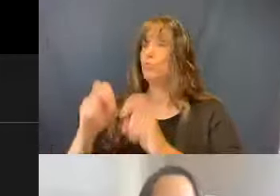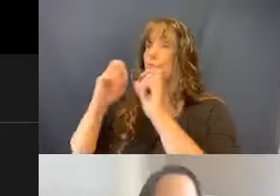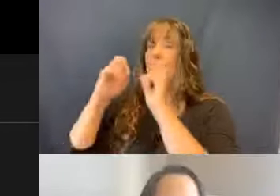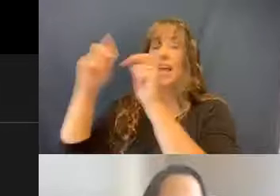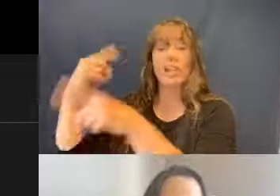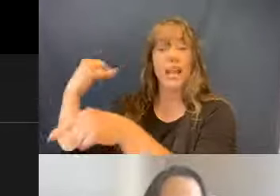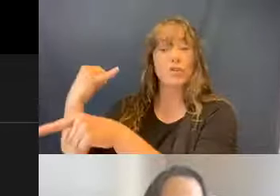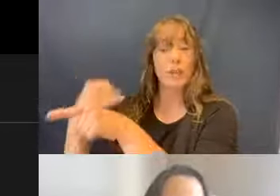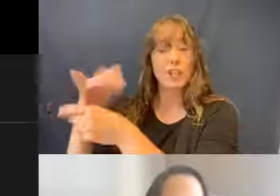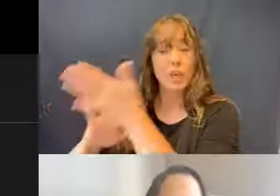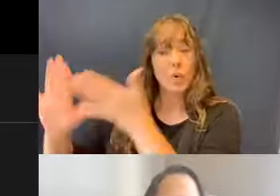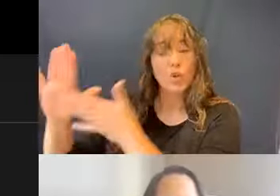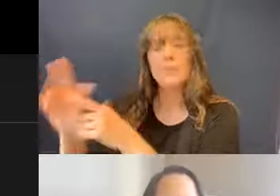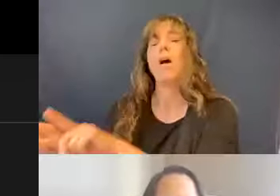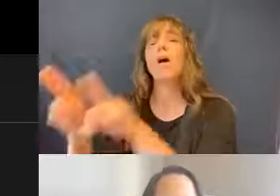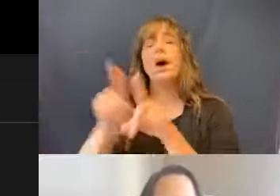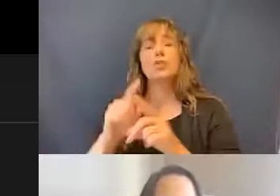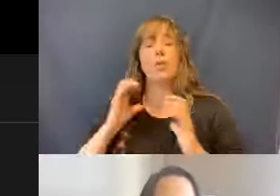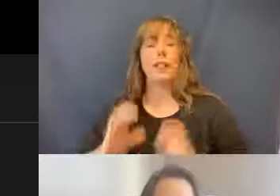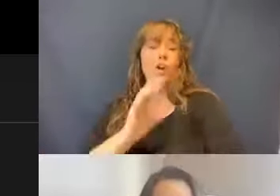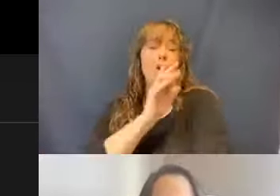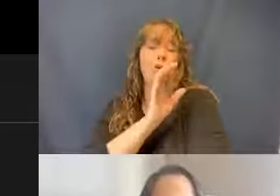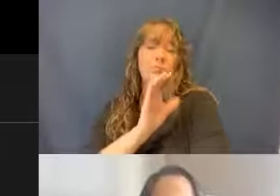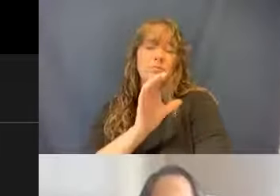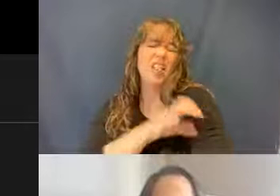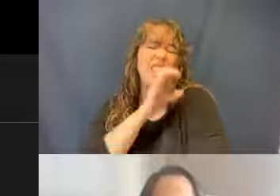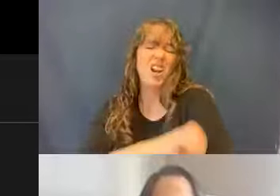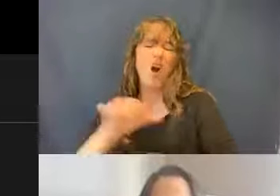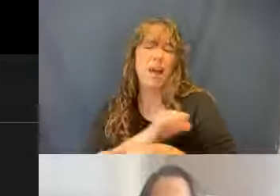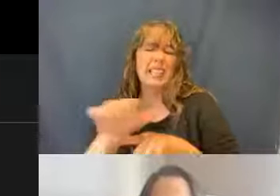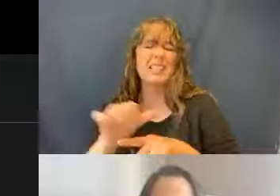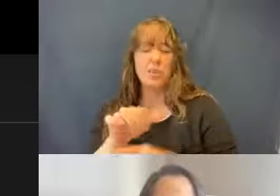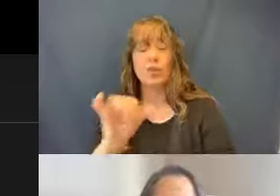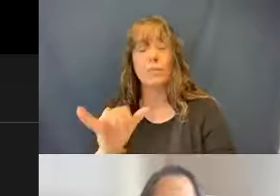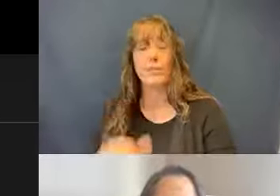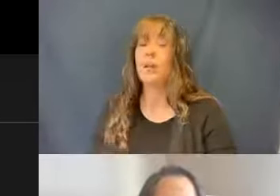and clinical practices. We are usually very good at nonverbal communication, picking up